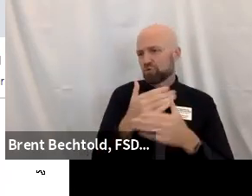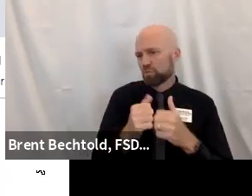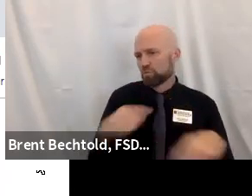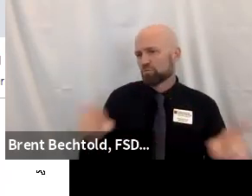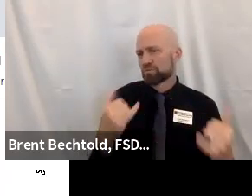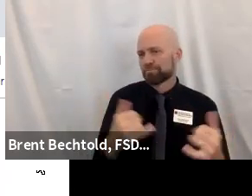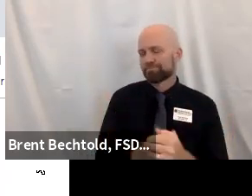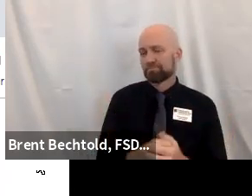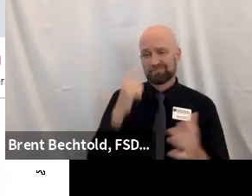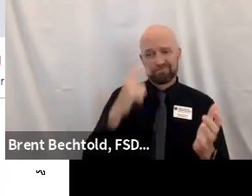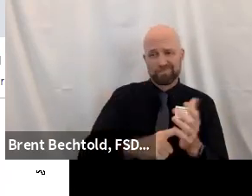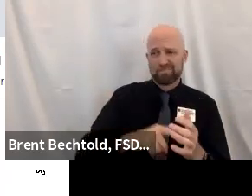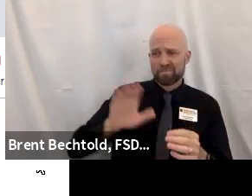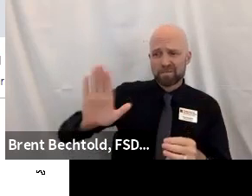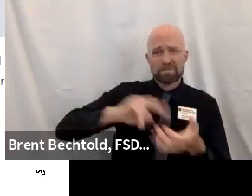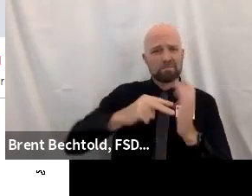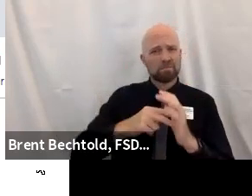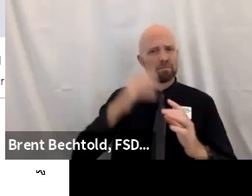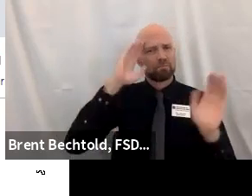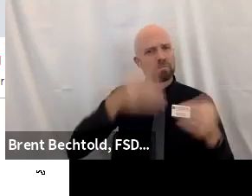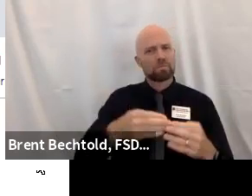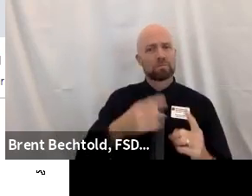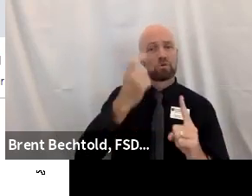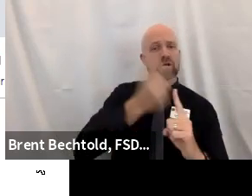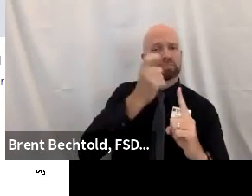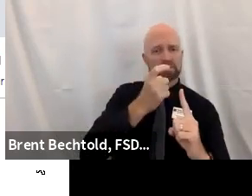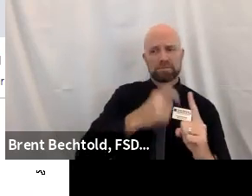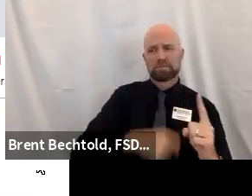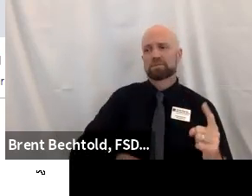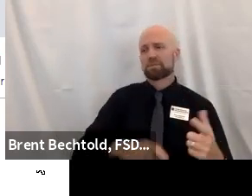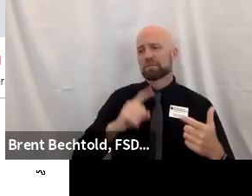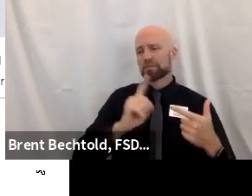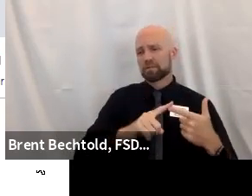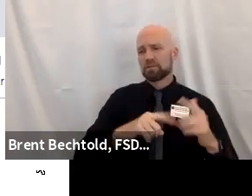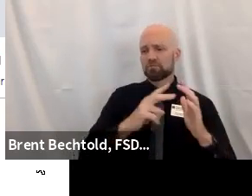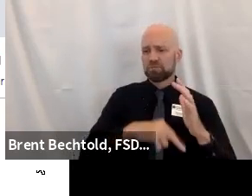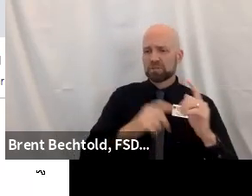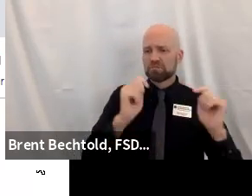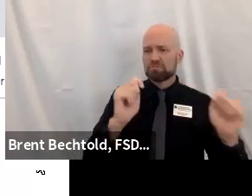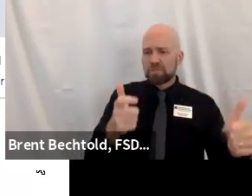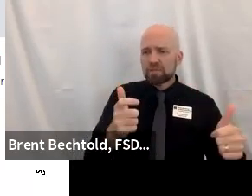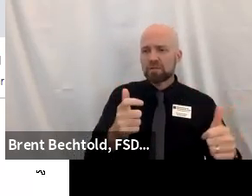That really had a great impact on me and I wanted to share that with you today. His focus really is on automaticity,